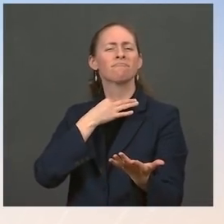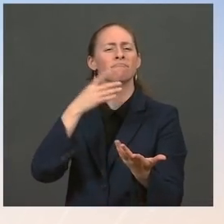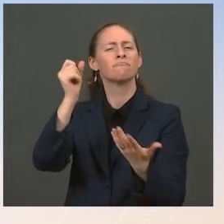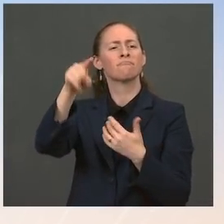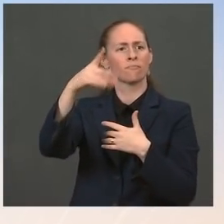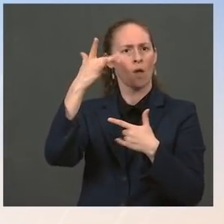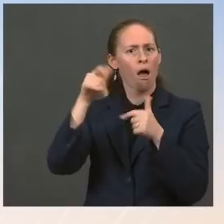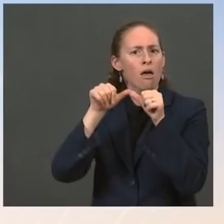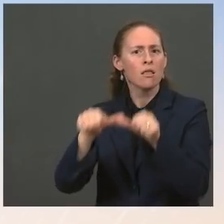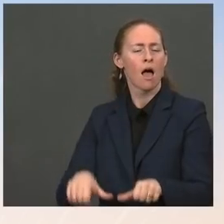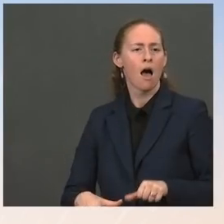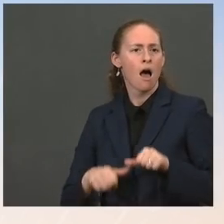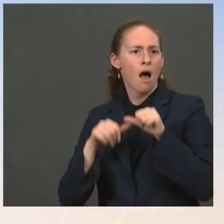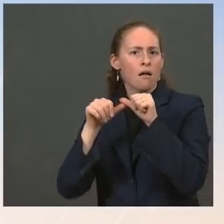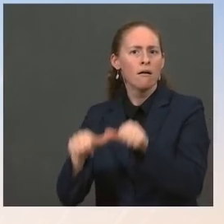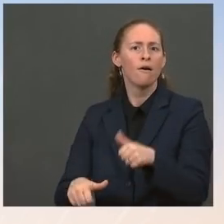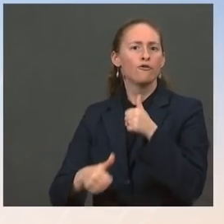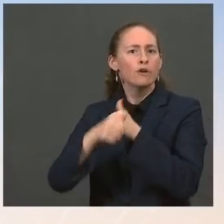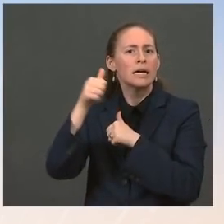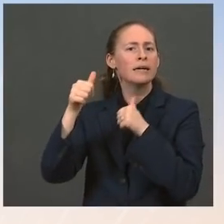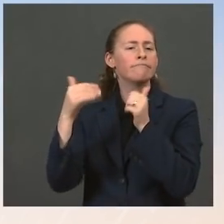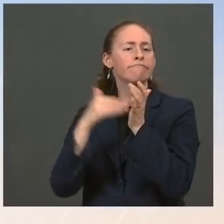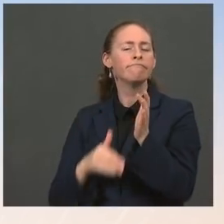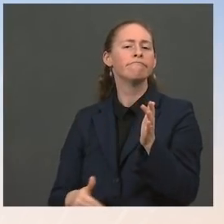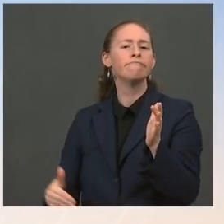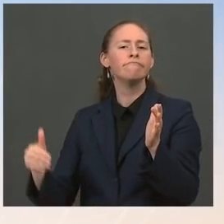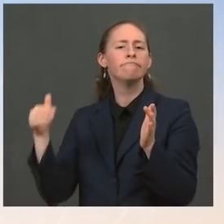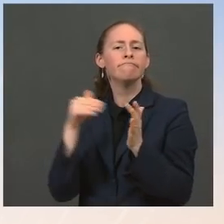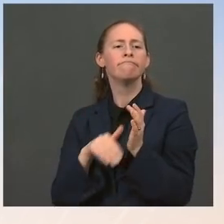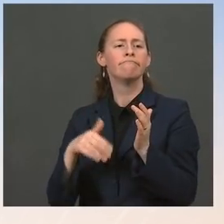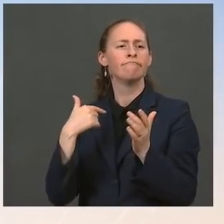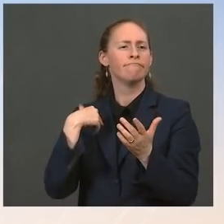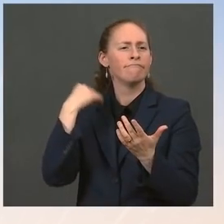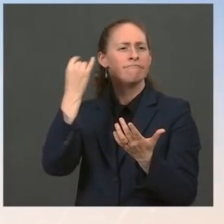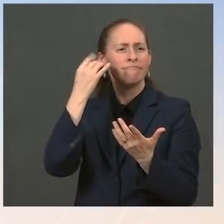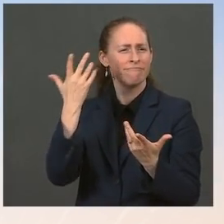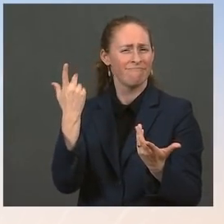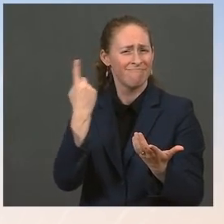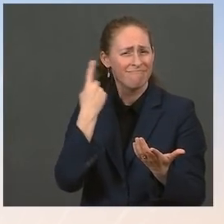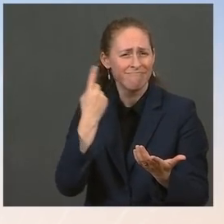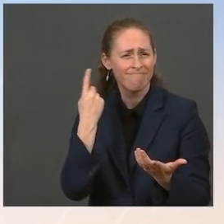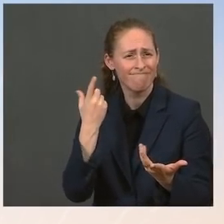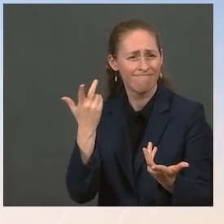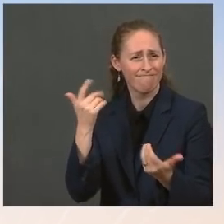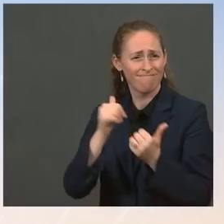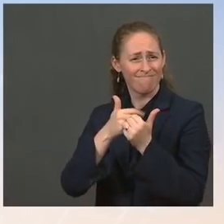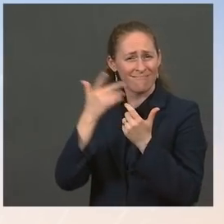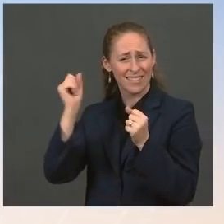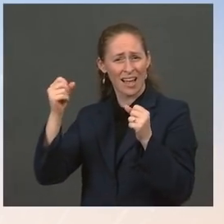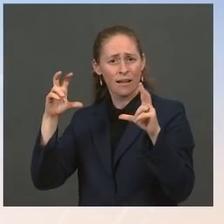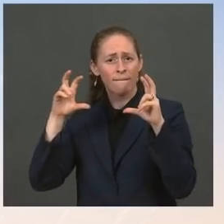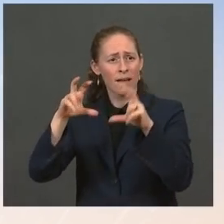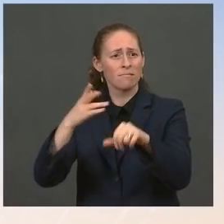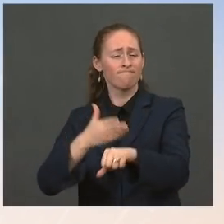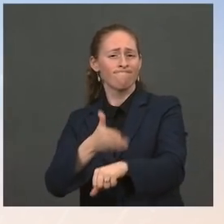that happens as, you know, offshore drilling continues. Is there an interest in investing in the infrastructure of the pipeline to enhance their safety, shutting them down?